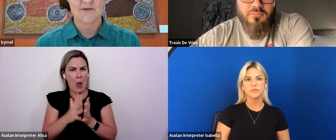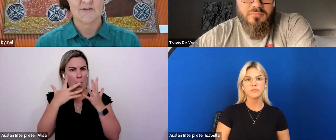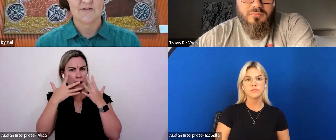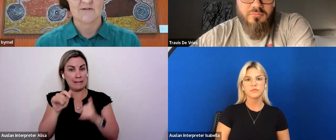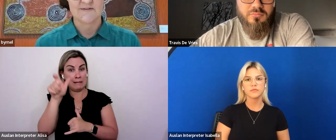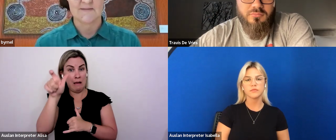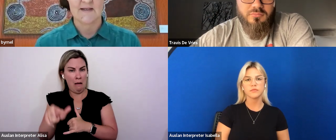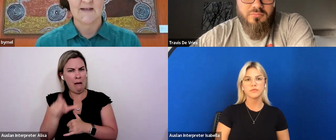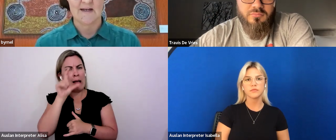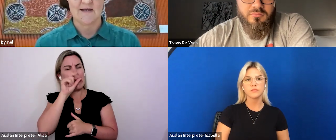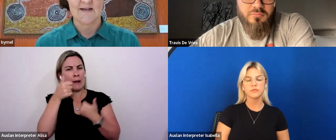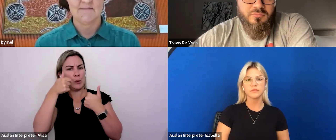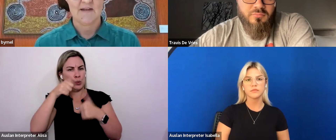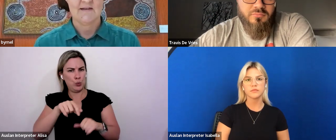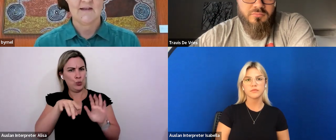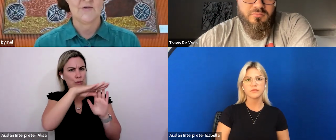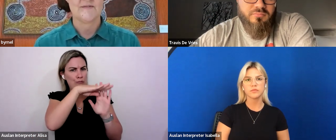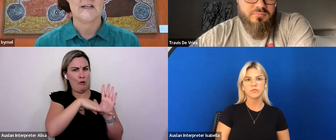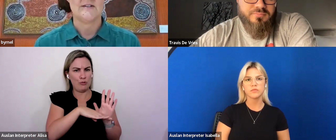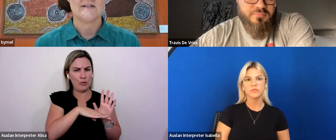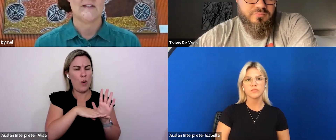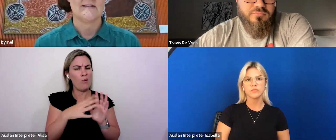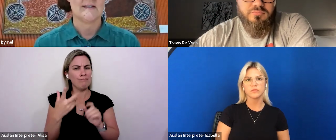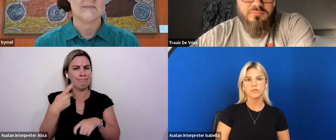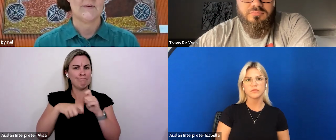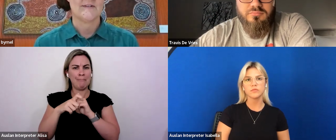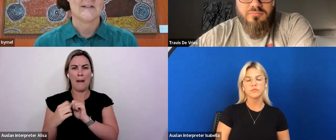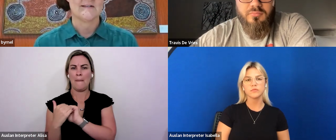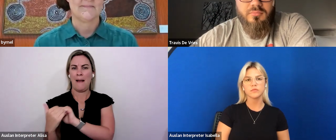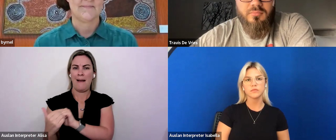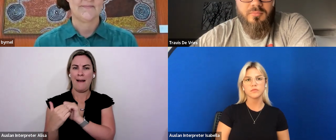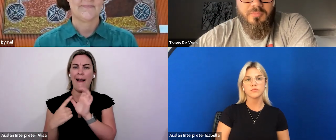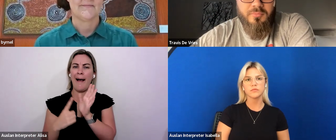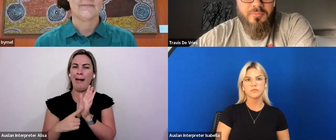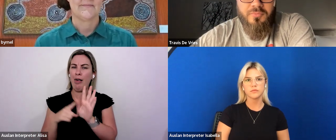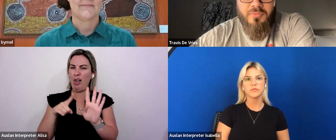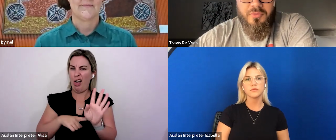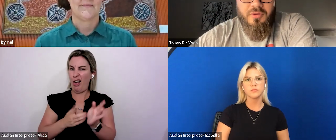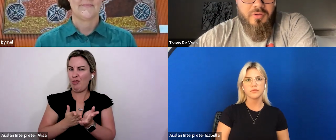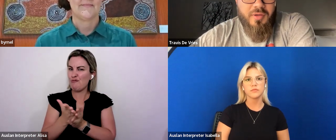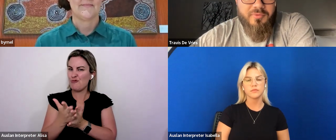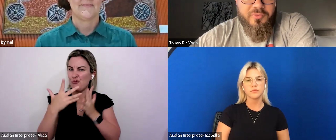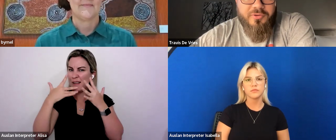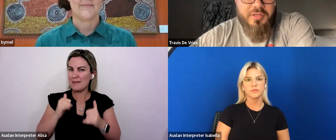the Protocols to be an ally at all stages of the assessment process? Absolutely.